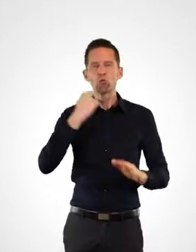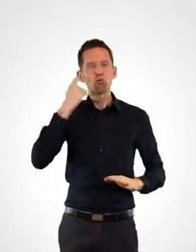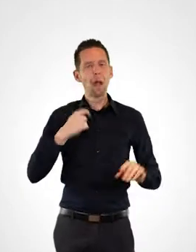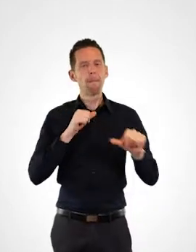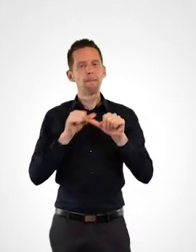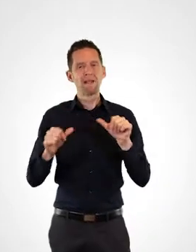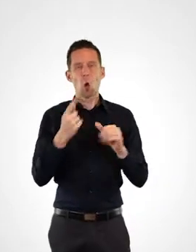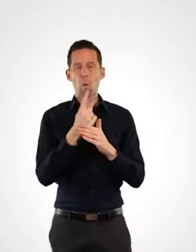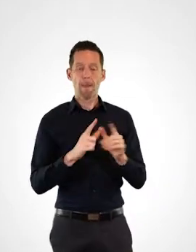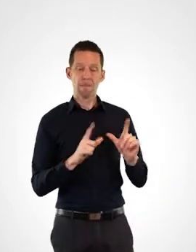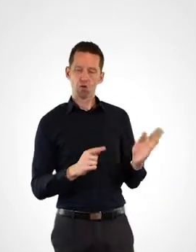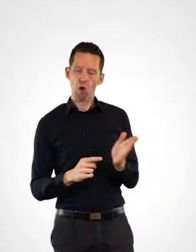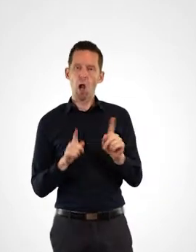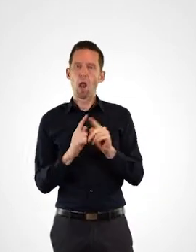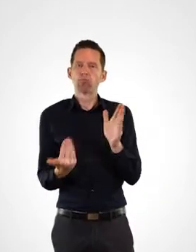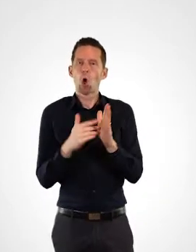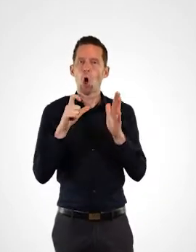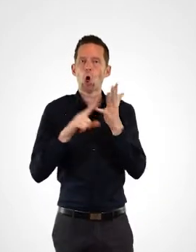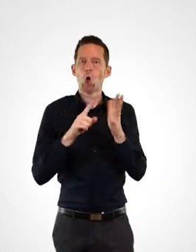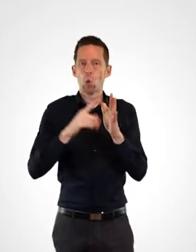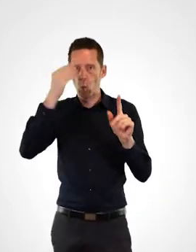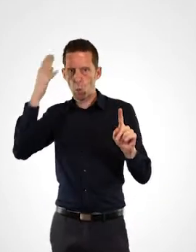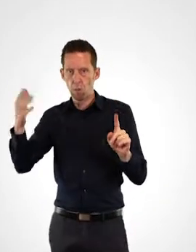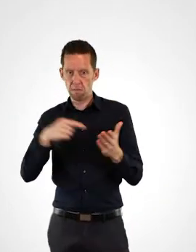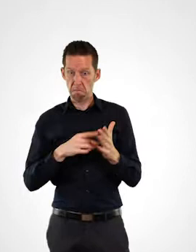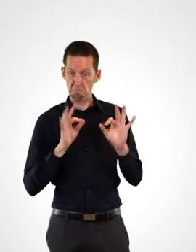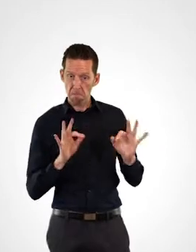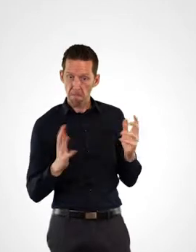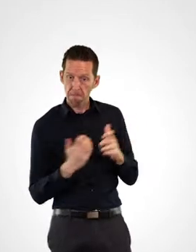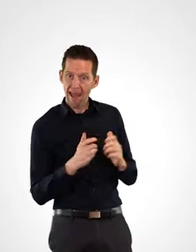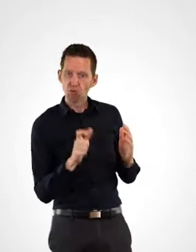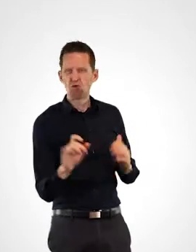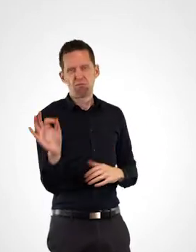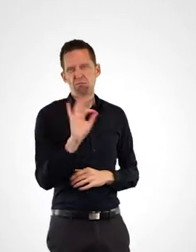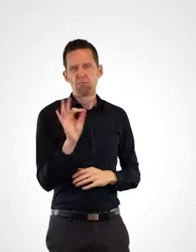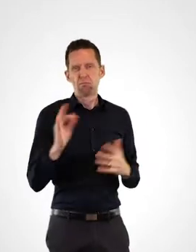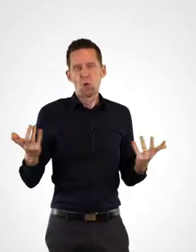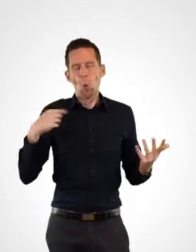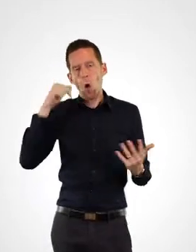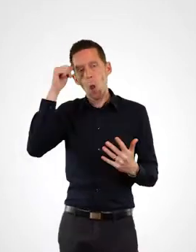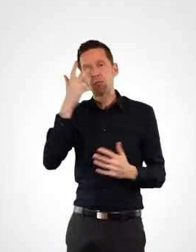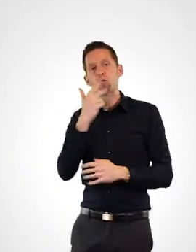We simply want the picture cards to cue the children. They don't have to be exact matches.